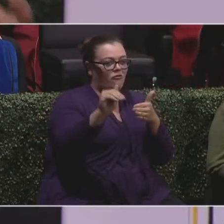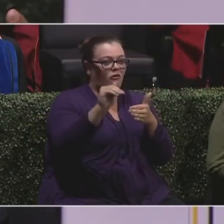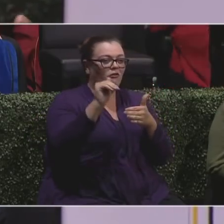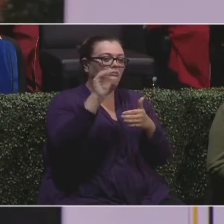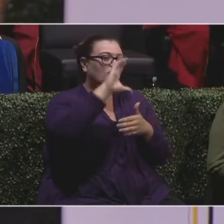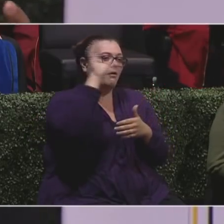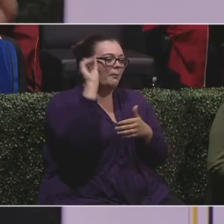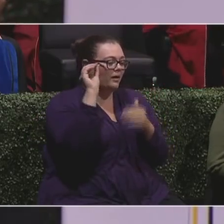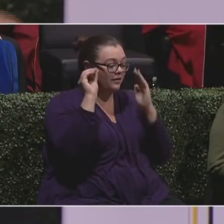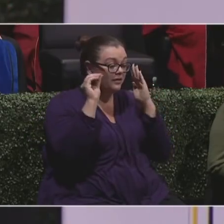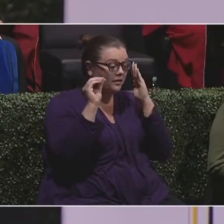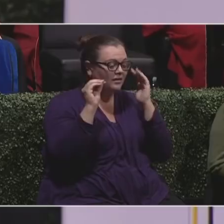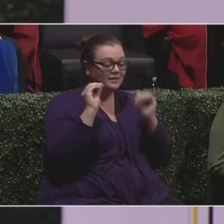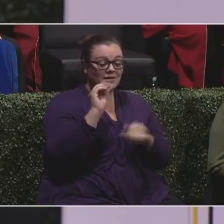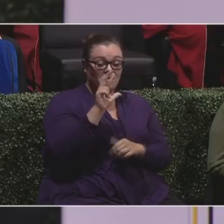AGO, WHEN WE WERE TALKING ABOUT LA LA LAND AND REALITY LAND.